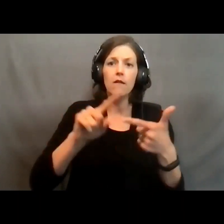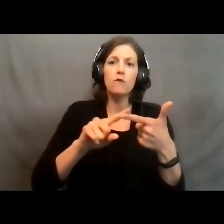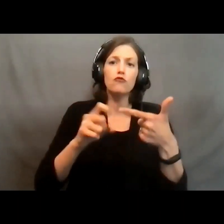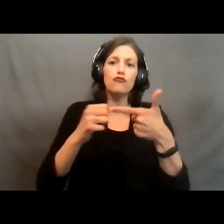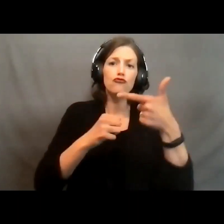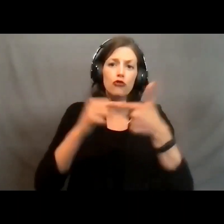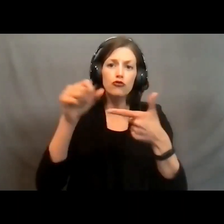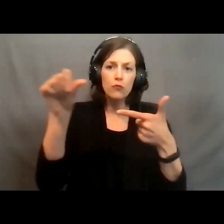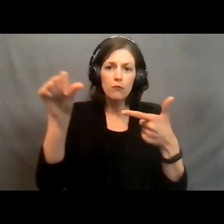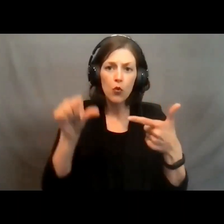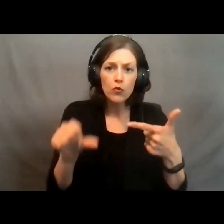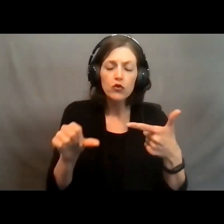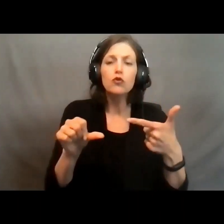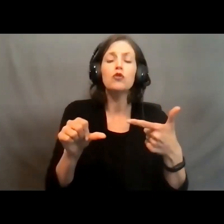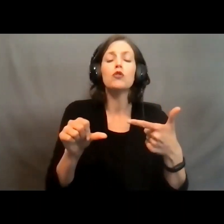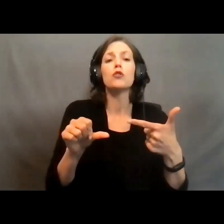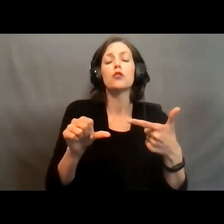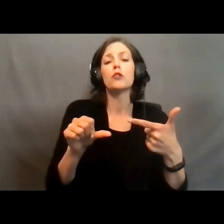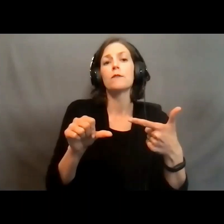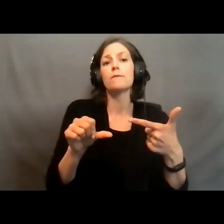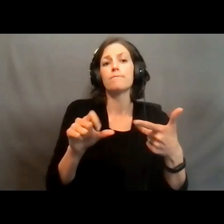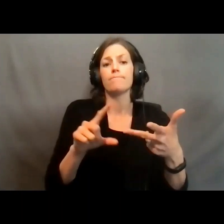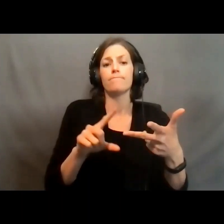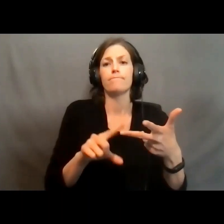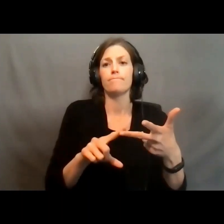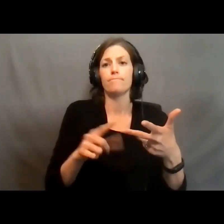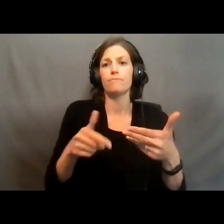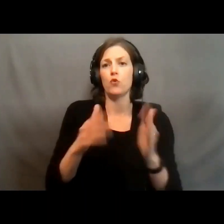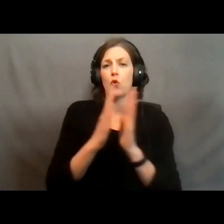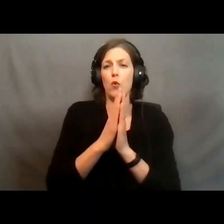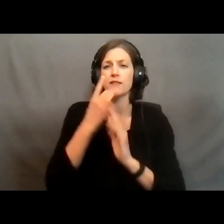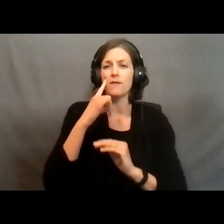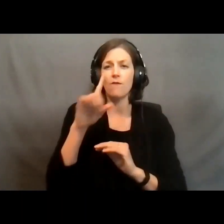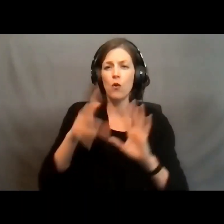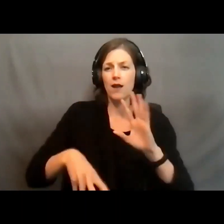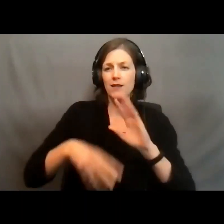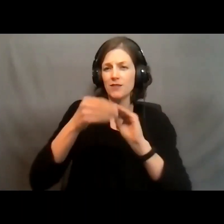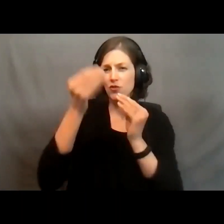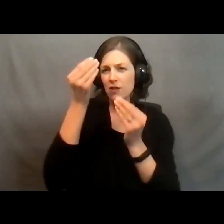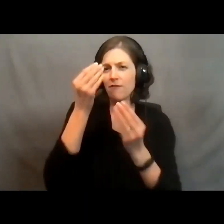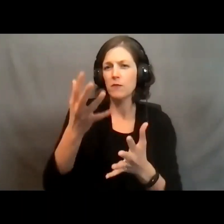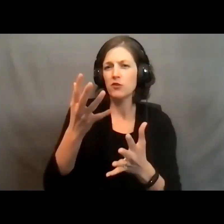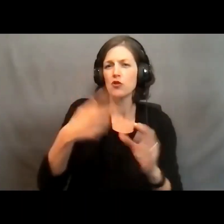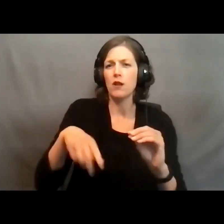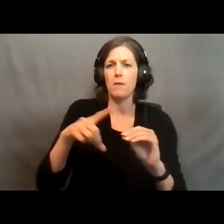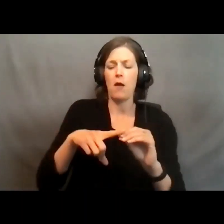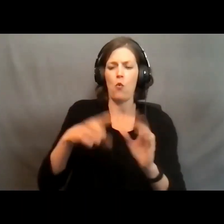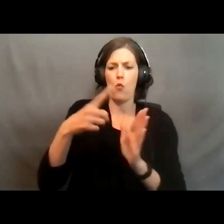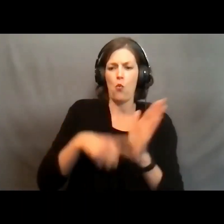13:33:26 and request for additional information 13:33:29 on what their roles will be within